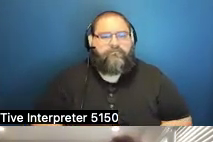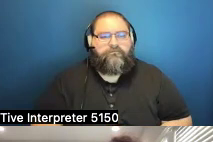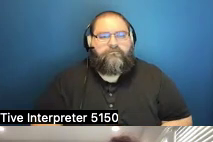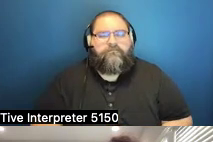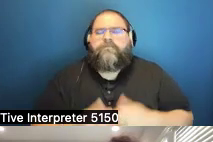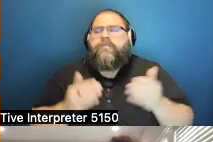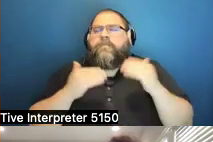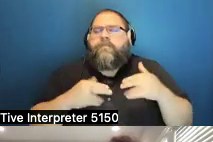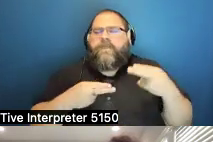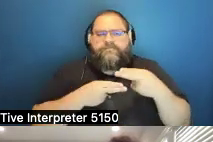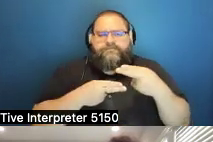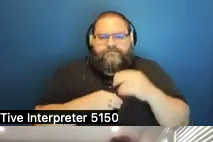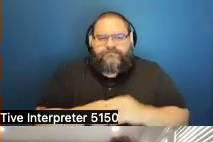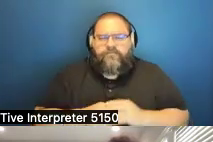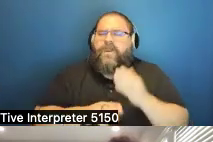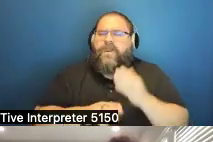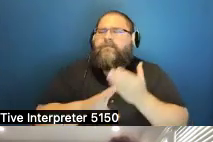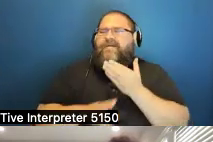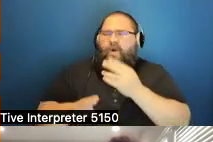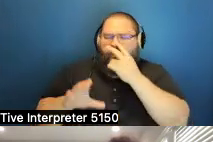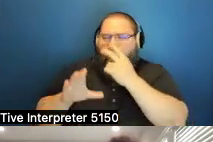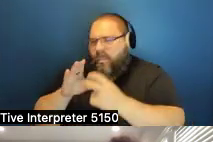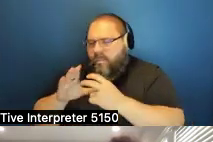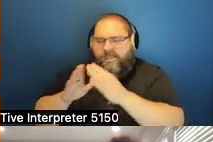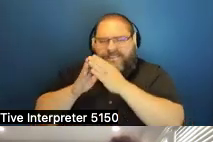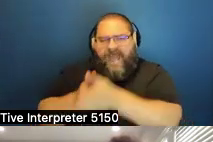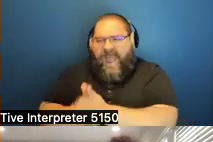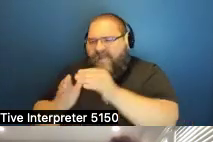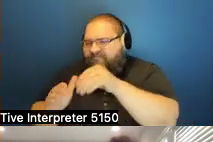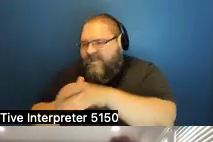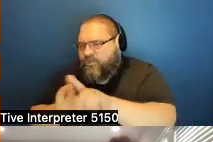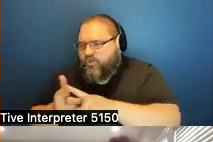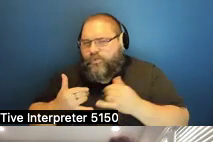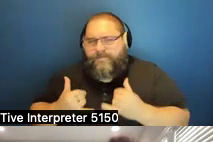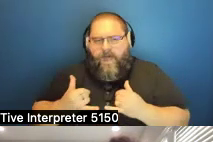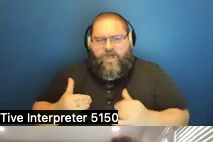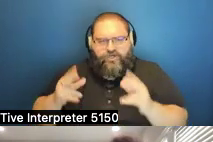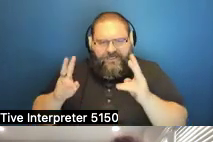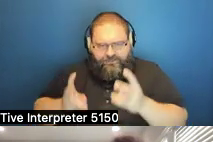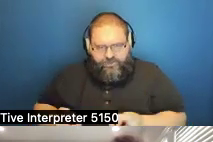19:38:09 Before we dive into modeling issues, like tongue ties,